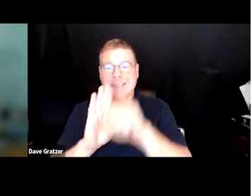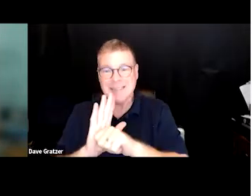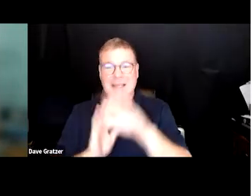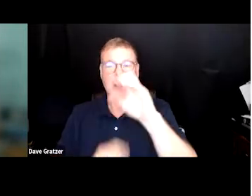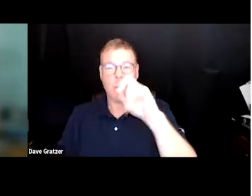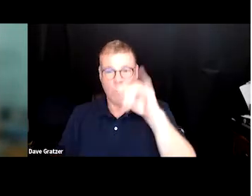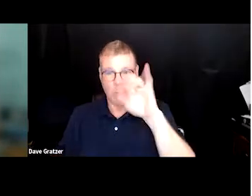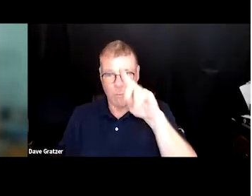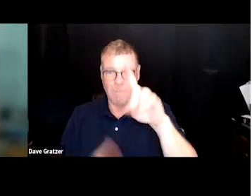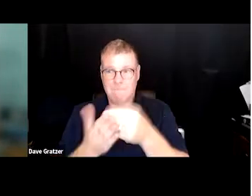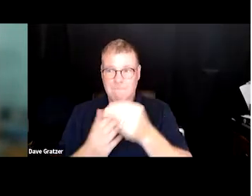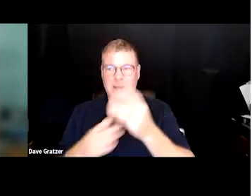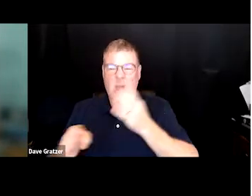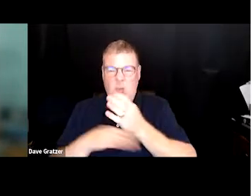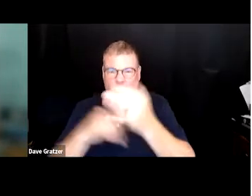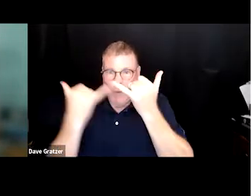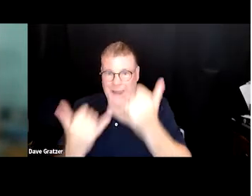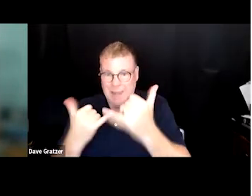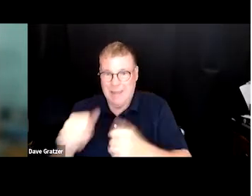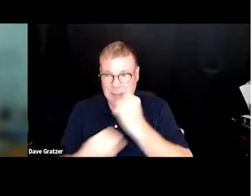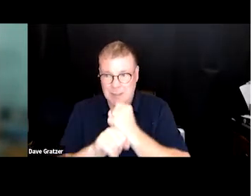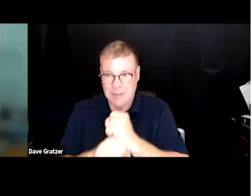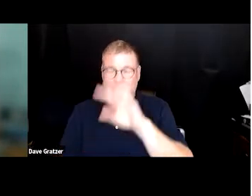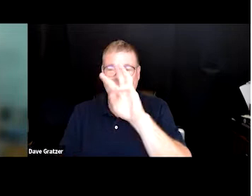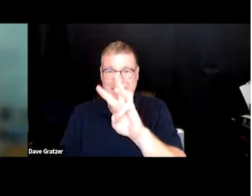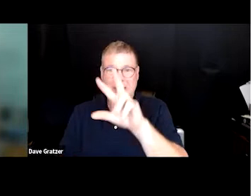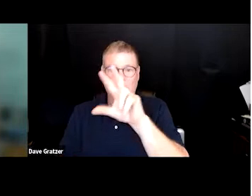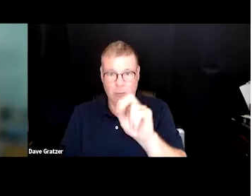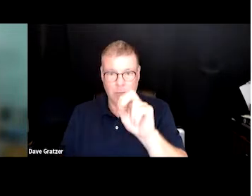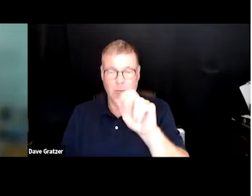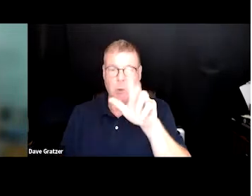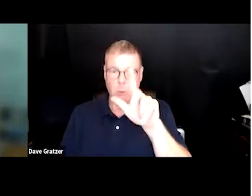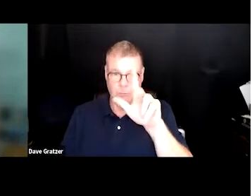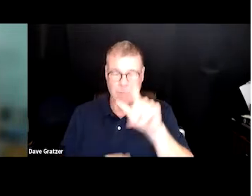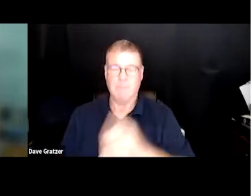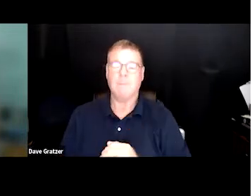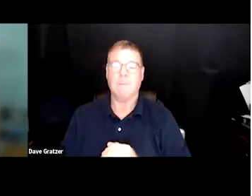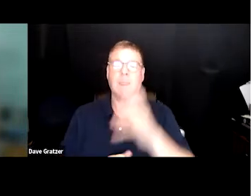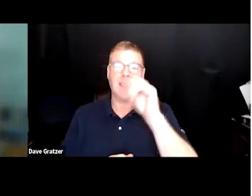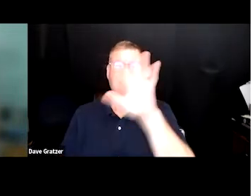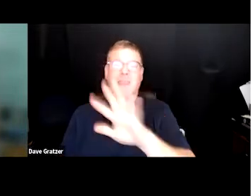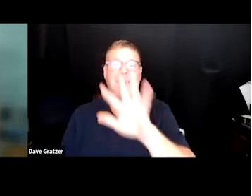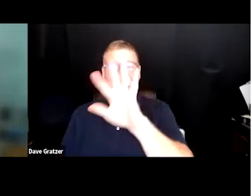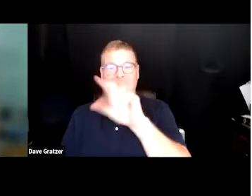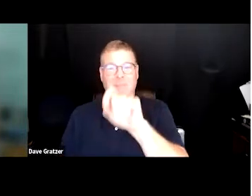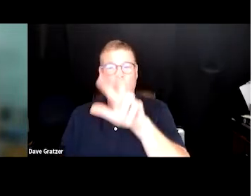through the end of this fiscal year 6/30/23. And that's to the tune of $5.3 million